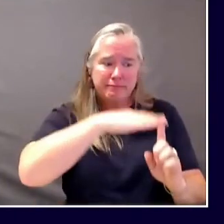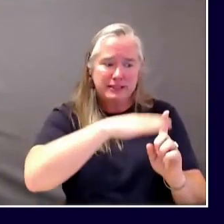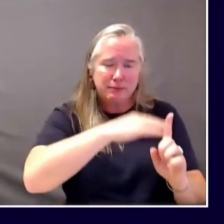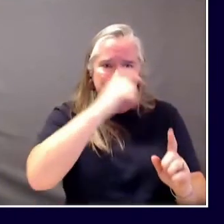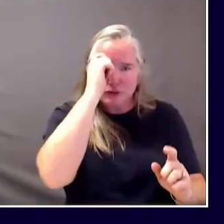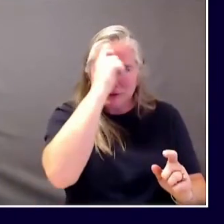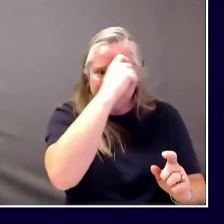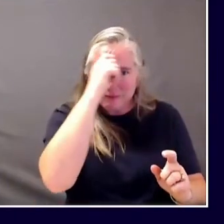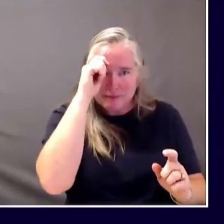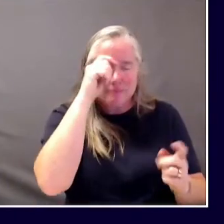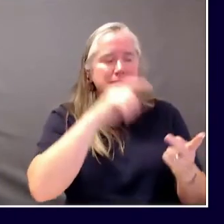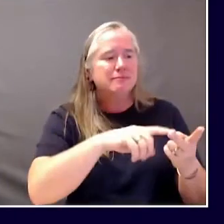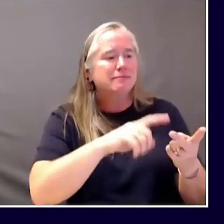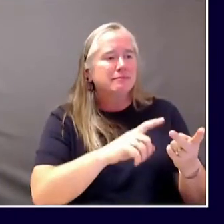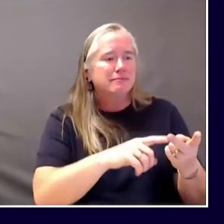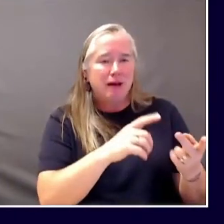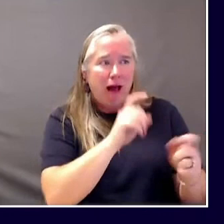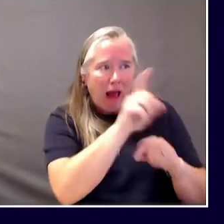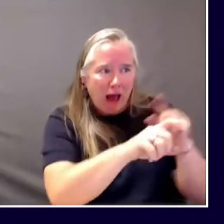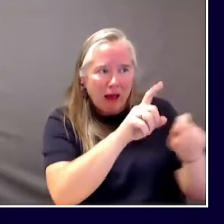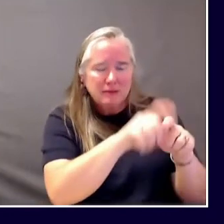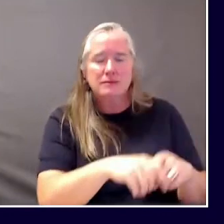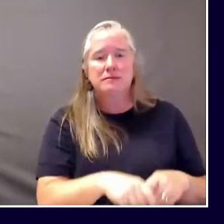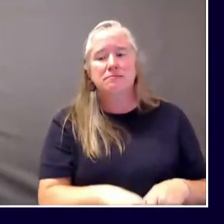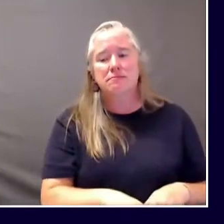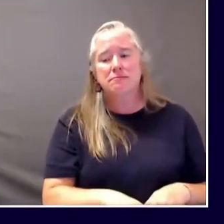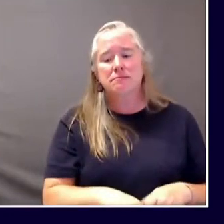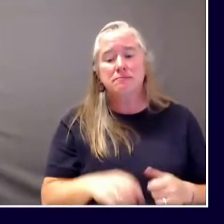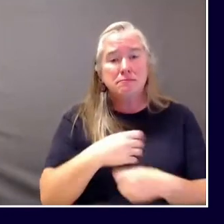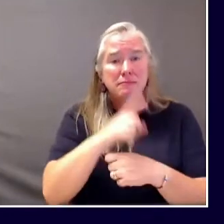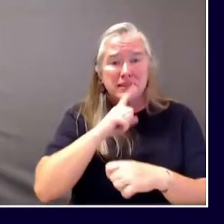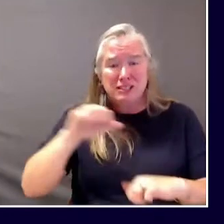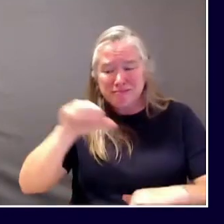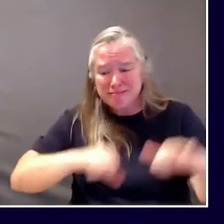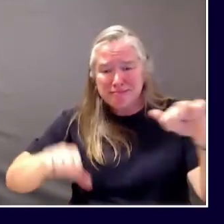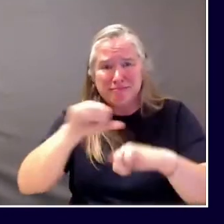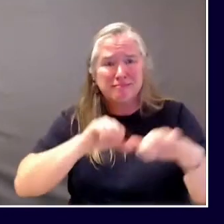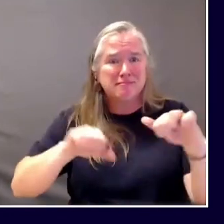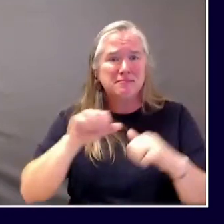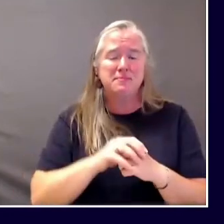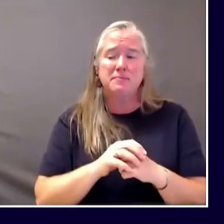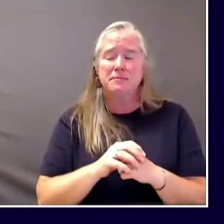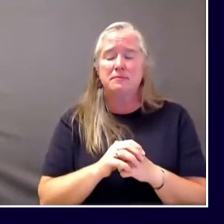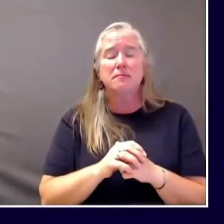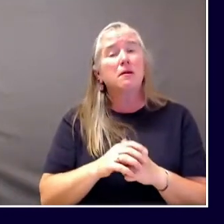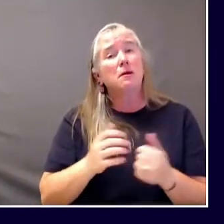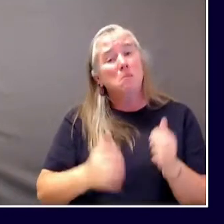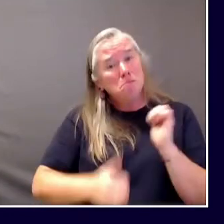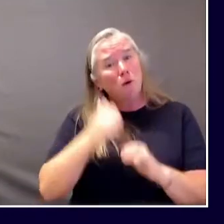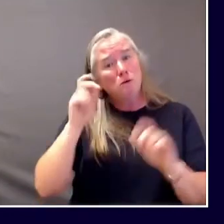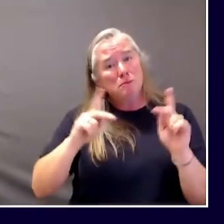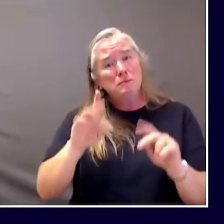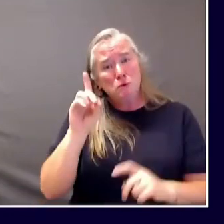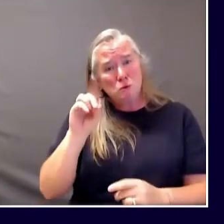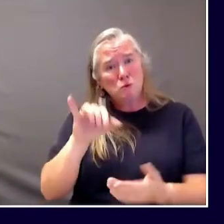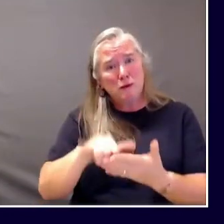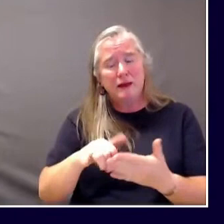talked about washing hands sanitizing places in which most